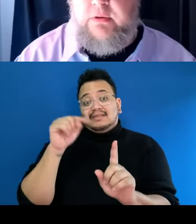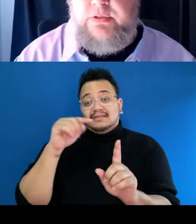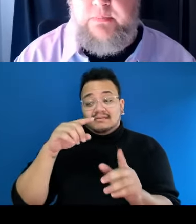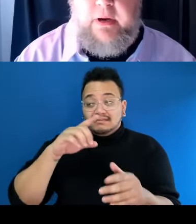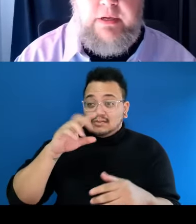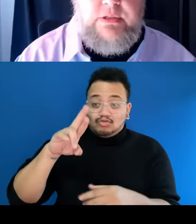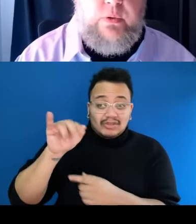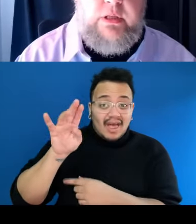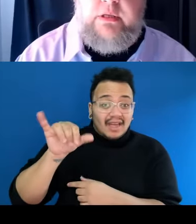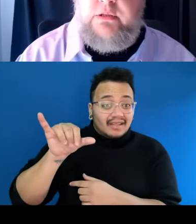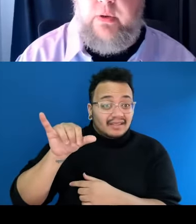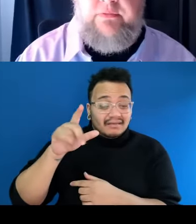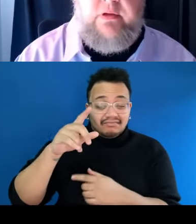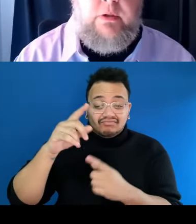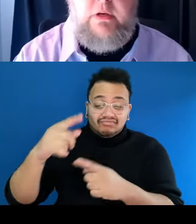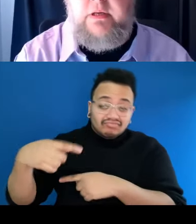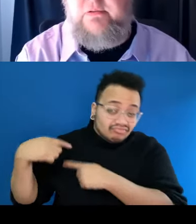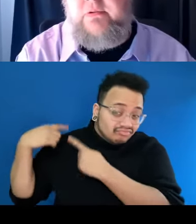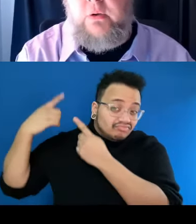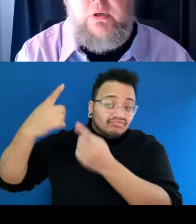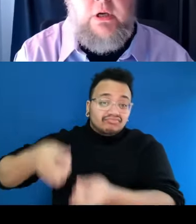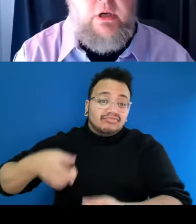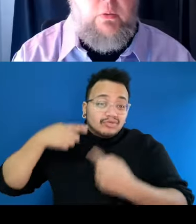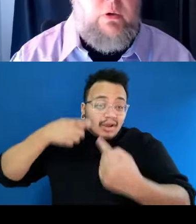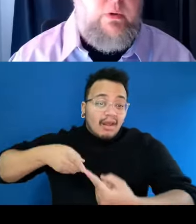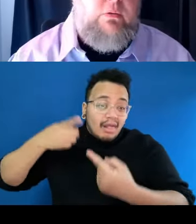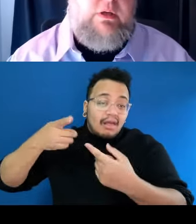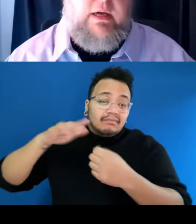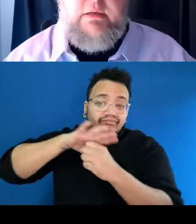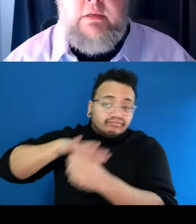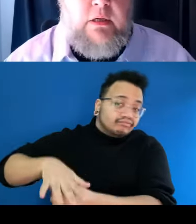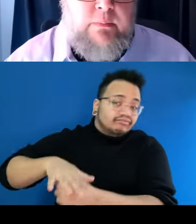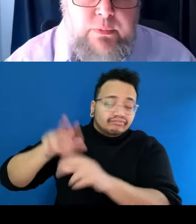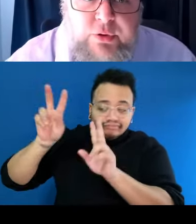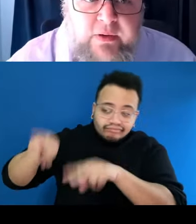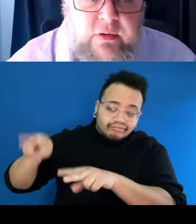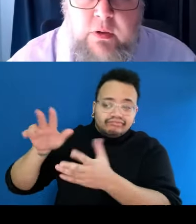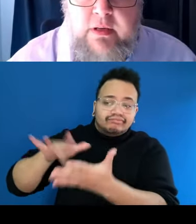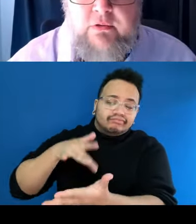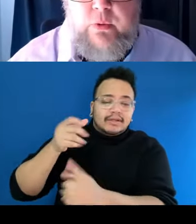and health disparities within trans communities. So, when we look at trans communities,